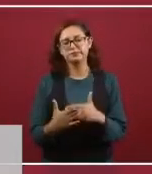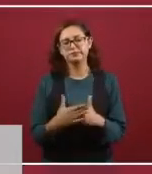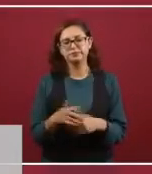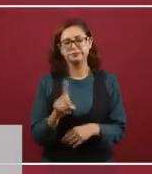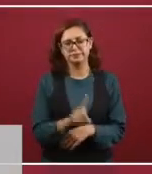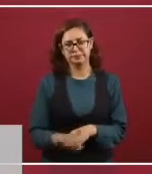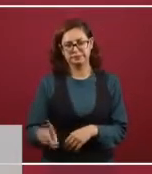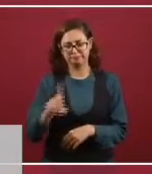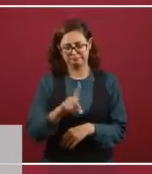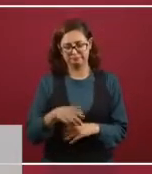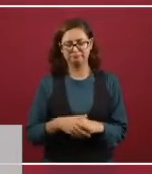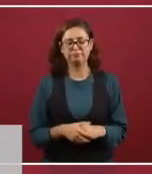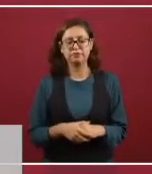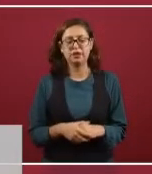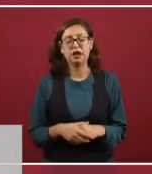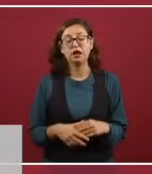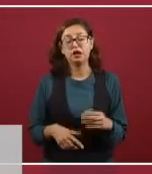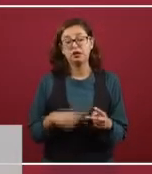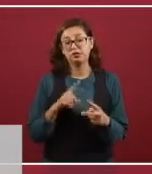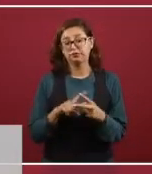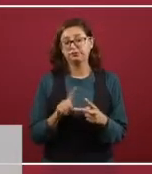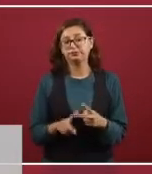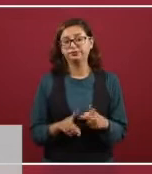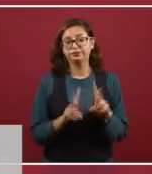The objective of the government is to fight corruption and poverty